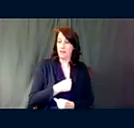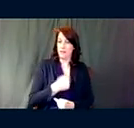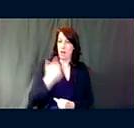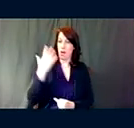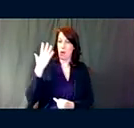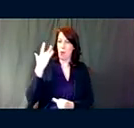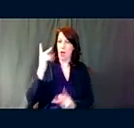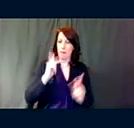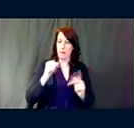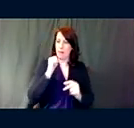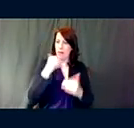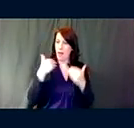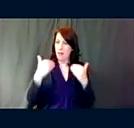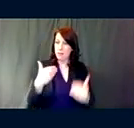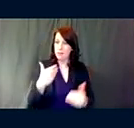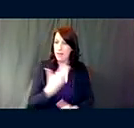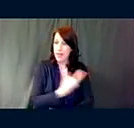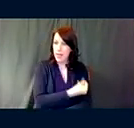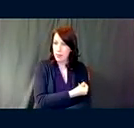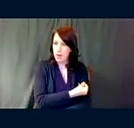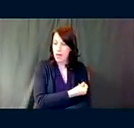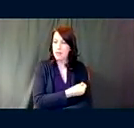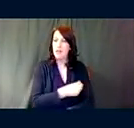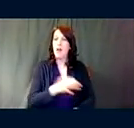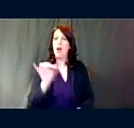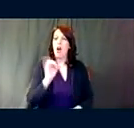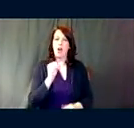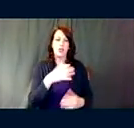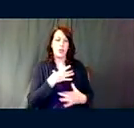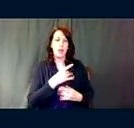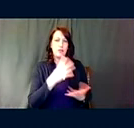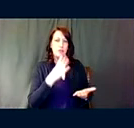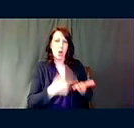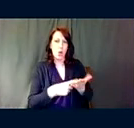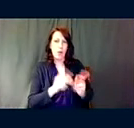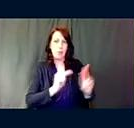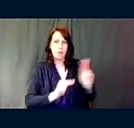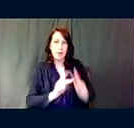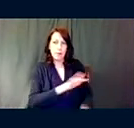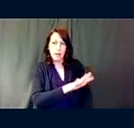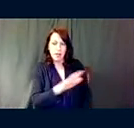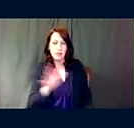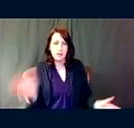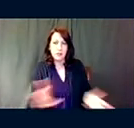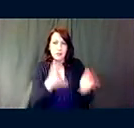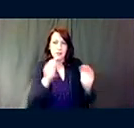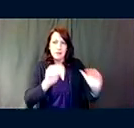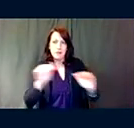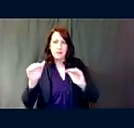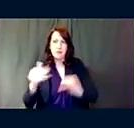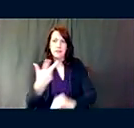TO US ABOUT WHY ARE PEOPLE NOT GETTING IMMUNIZED, AND THEN THEY WERE INTERESTED IN TALKING TO